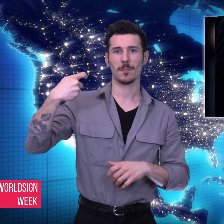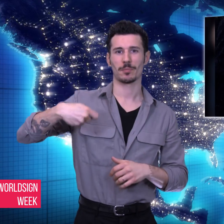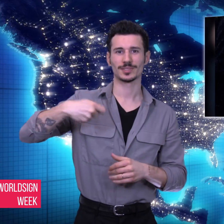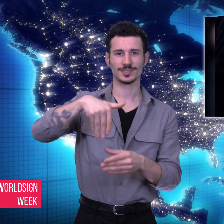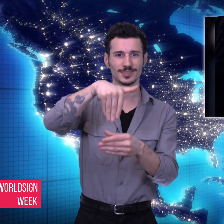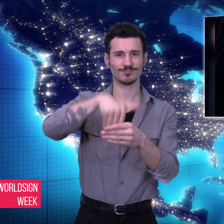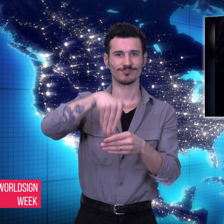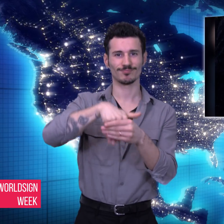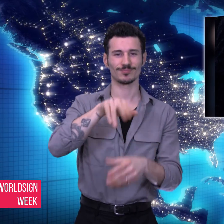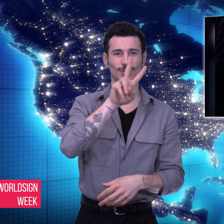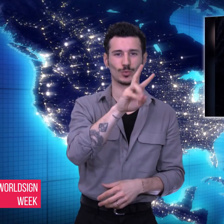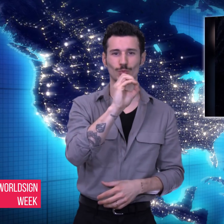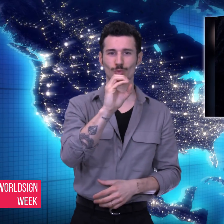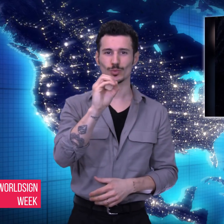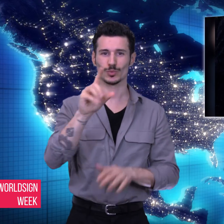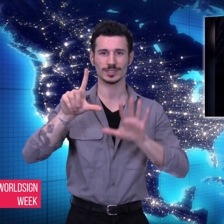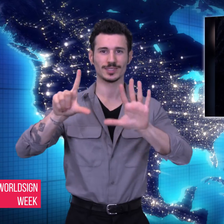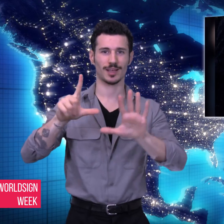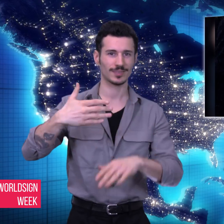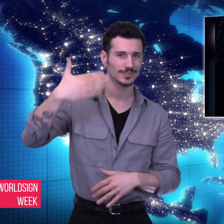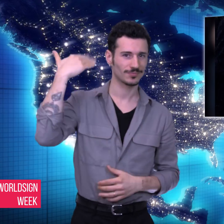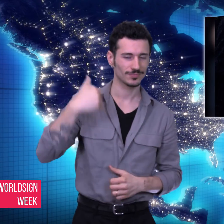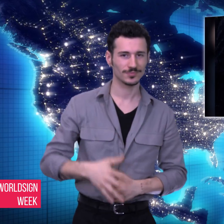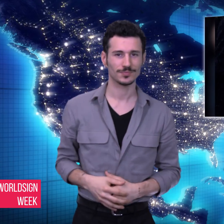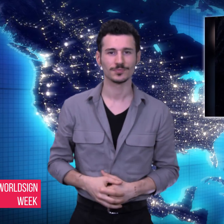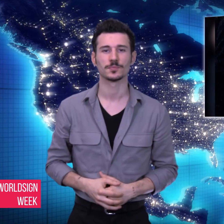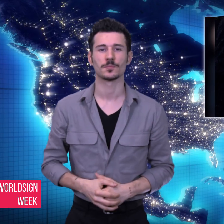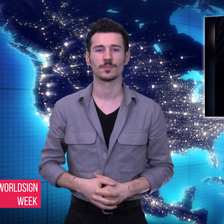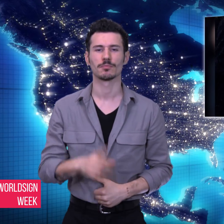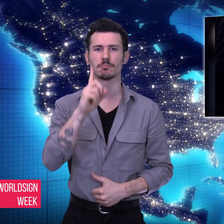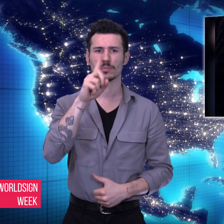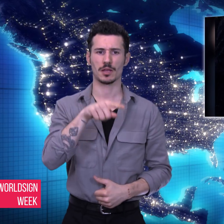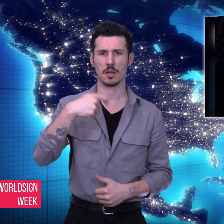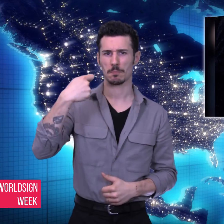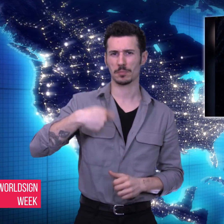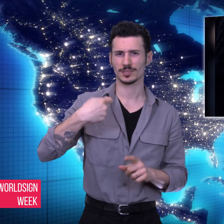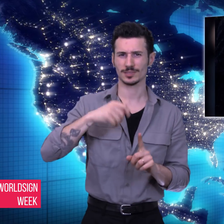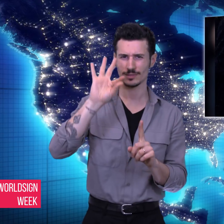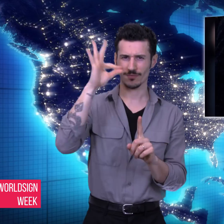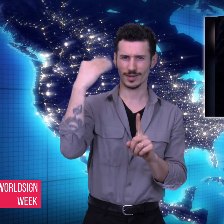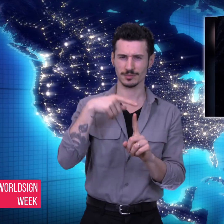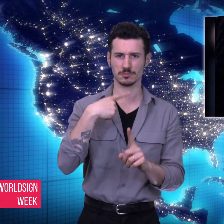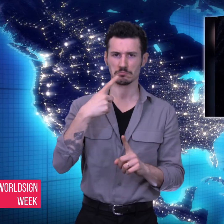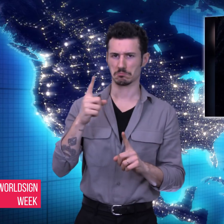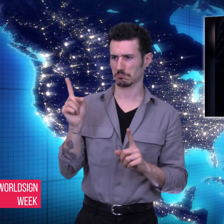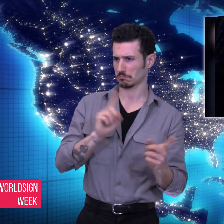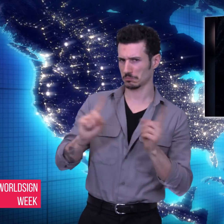Sarkozy has denied the allegations, stating on television: